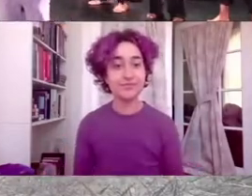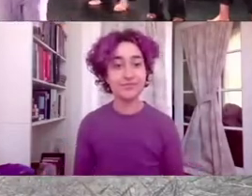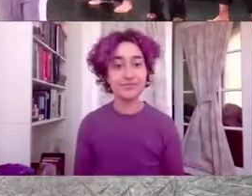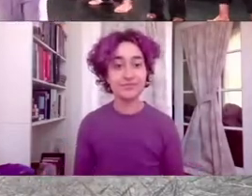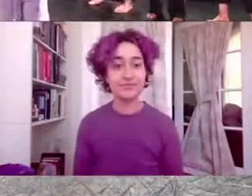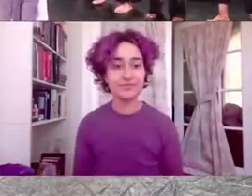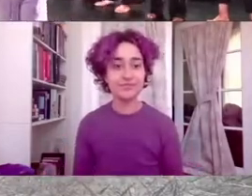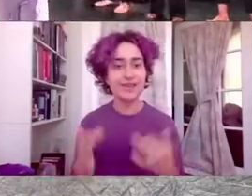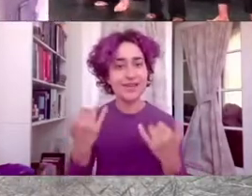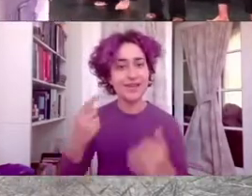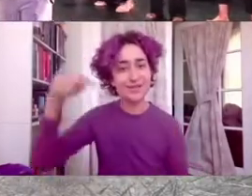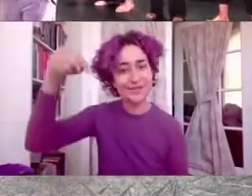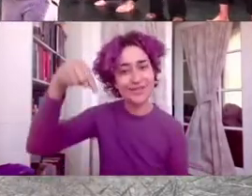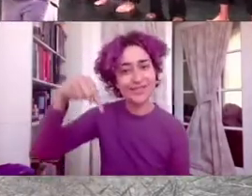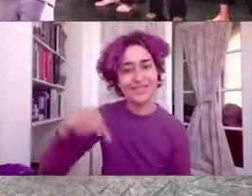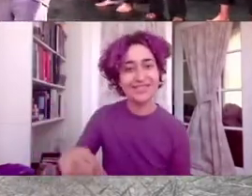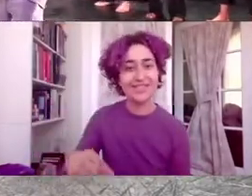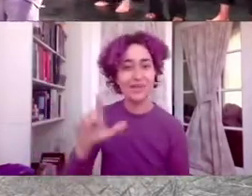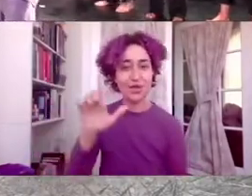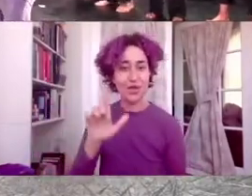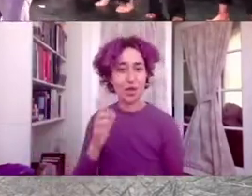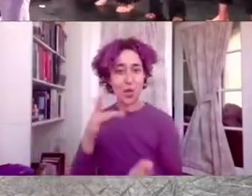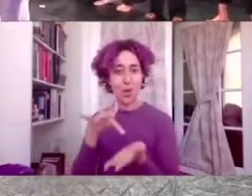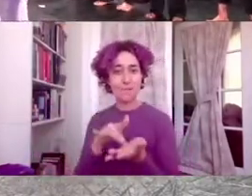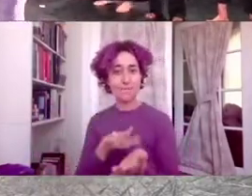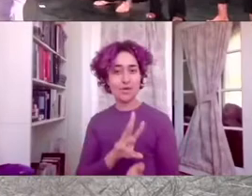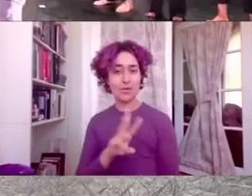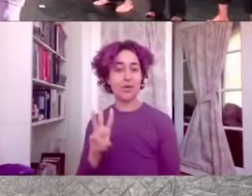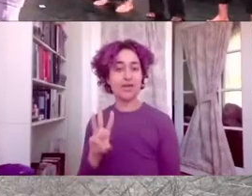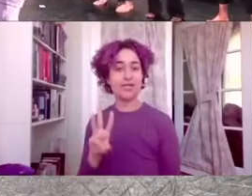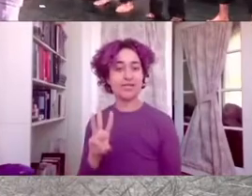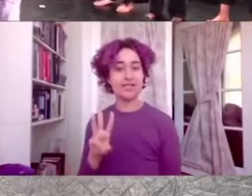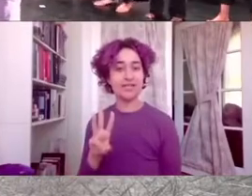Now, let's go on down to the lower Midwest, Illinois,